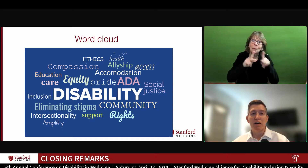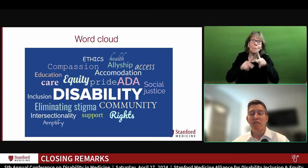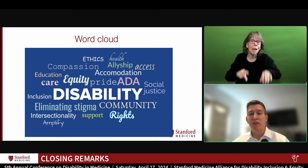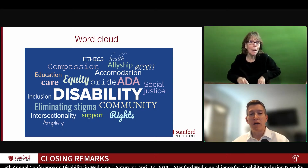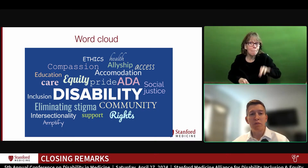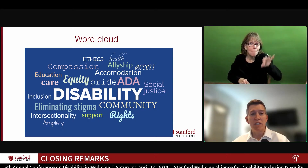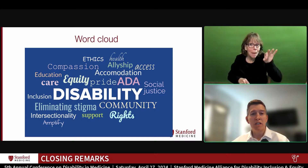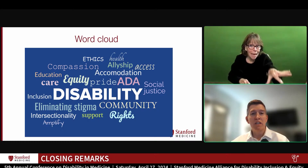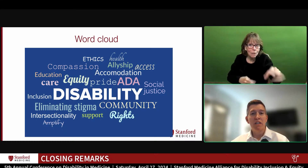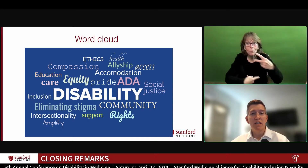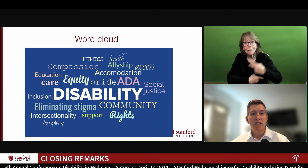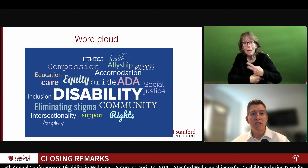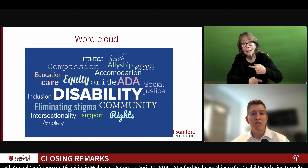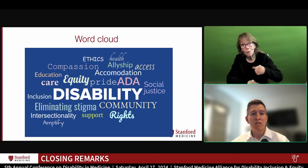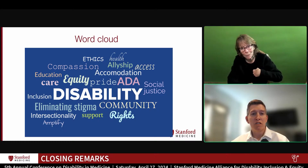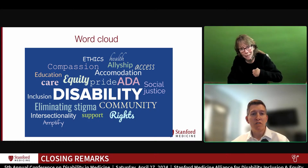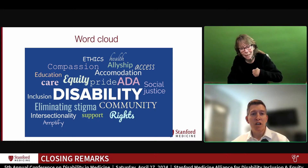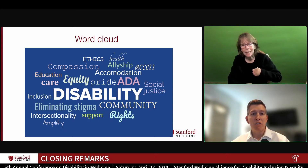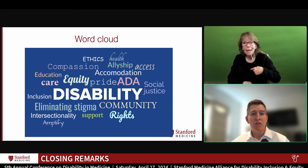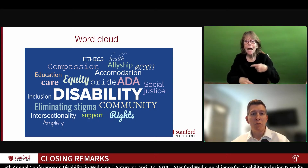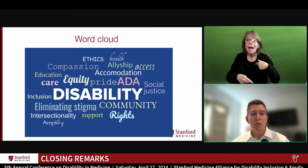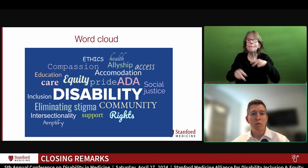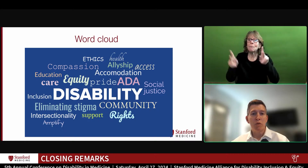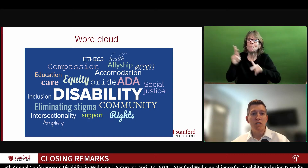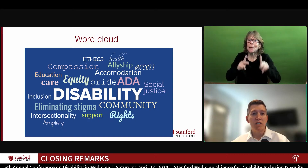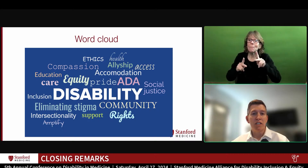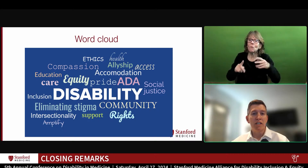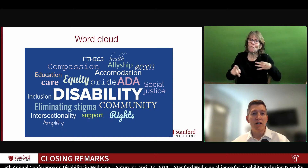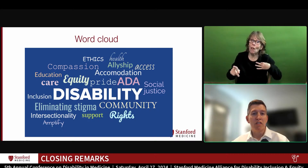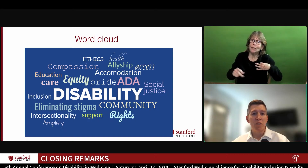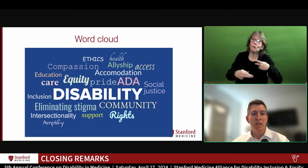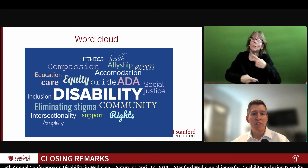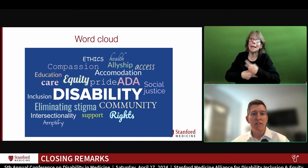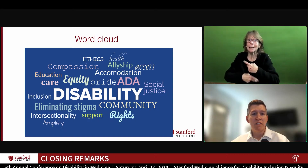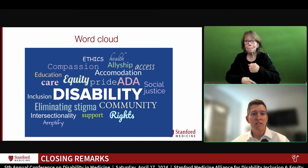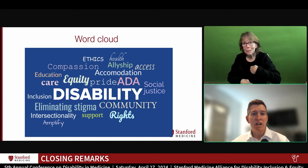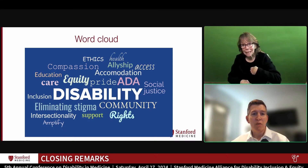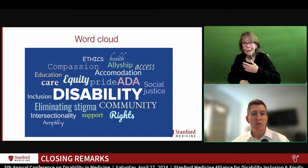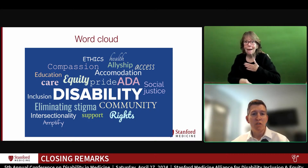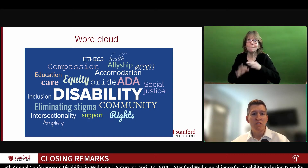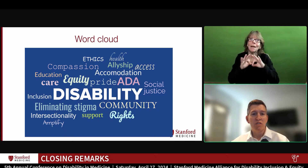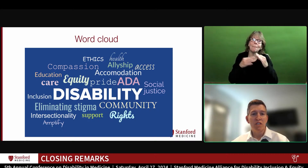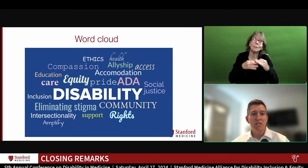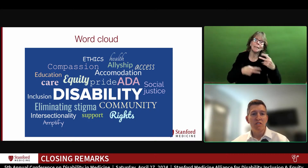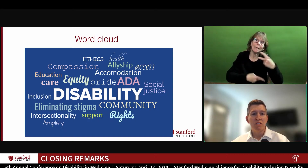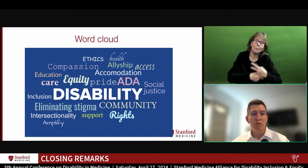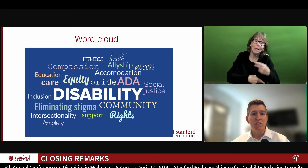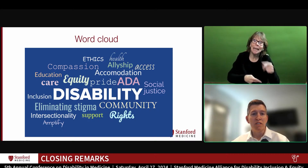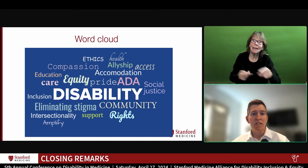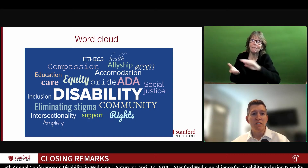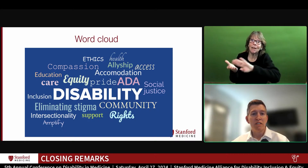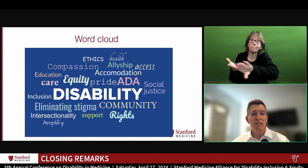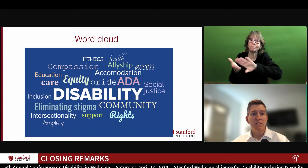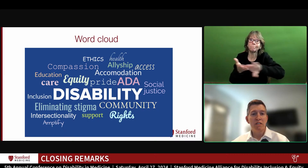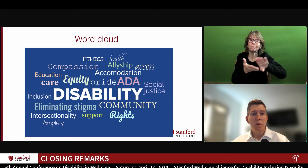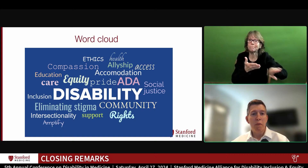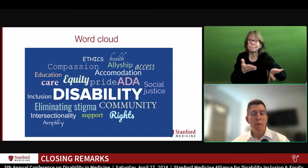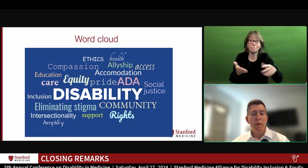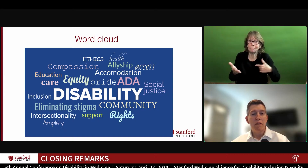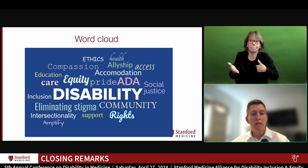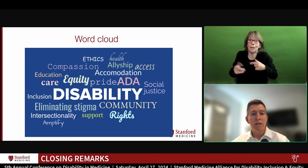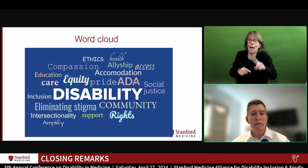I have family caregivers. If not for the people taking care of me, I would cease to exist.